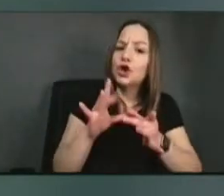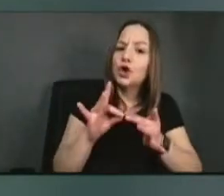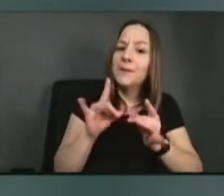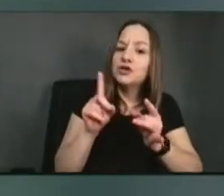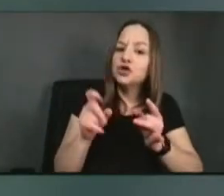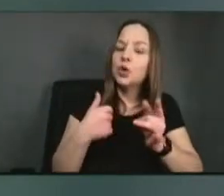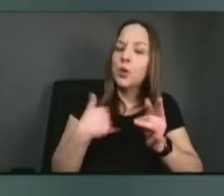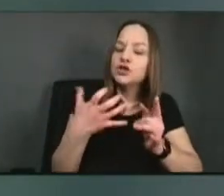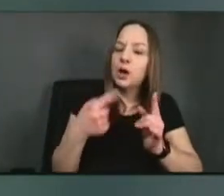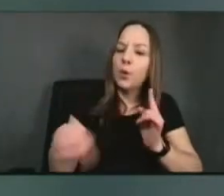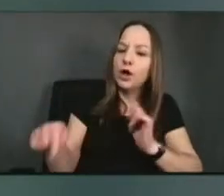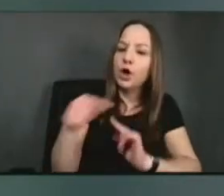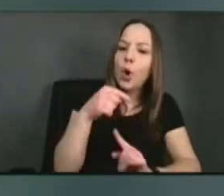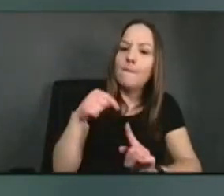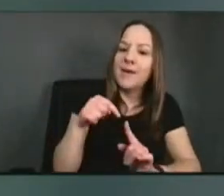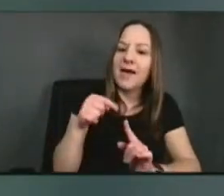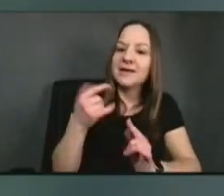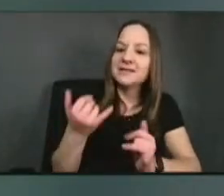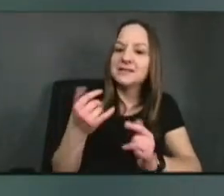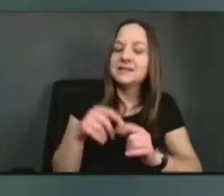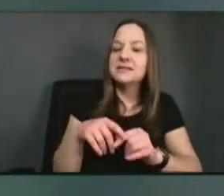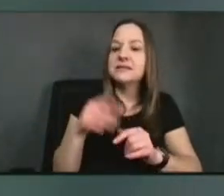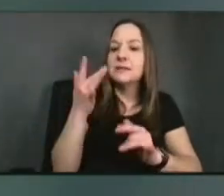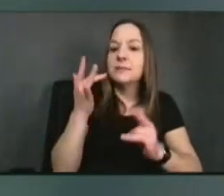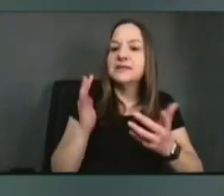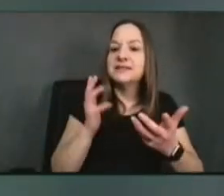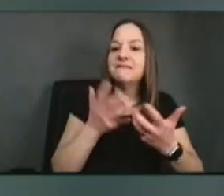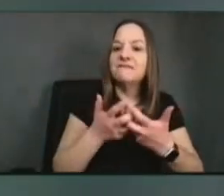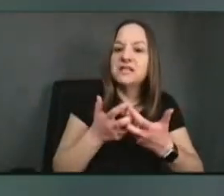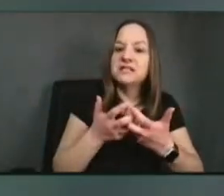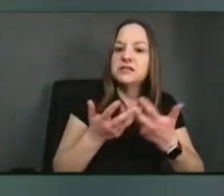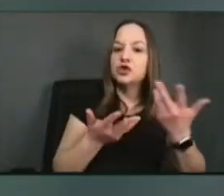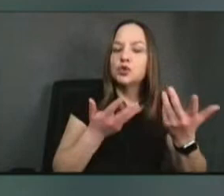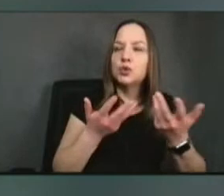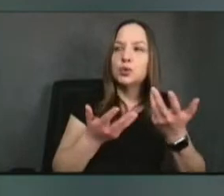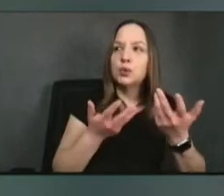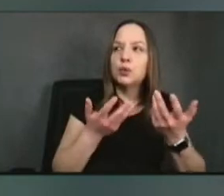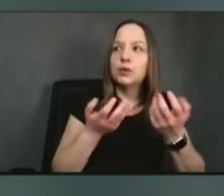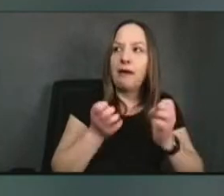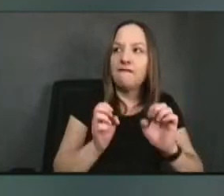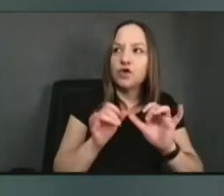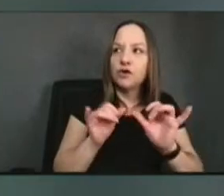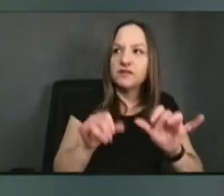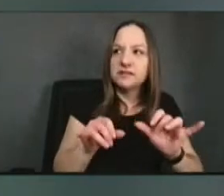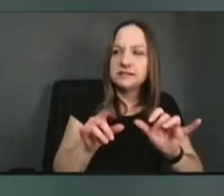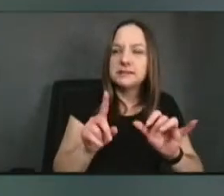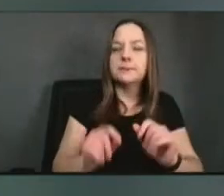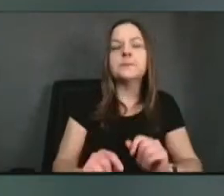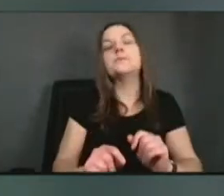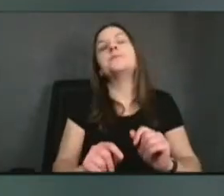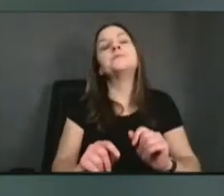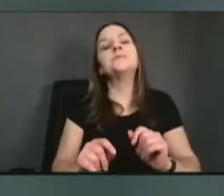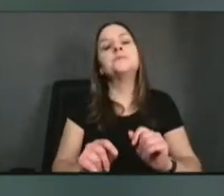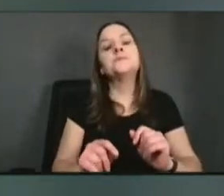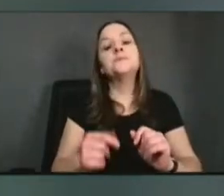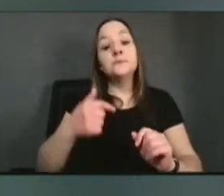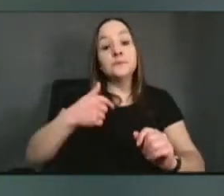services? Earlier You mentioned the question. I did want to circle back to this, Um Because